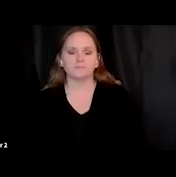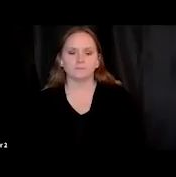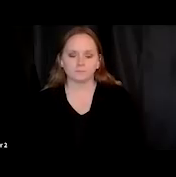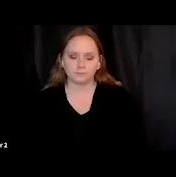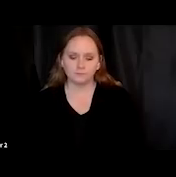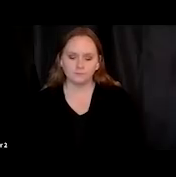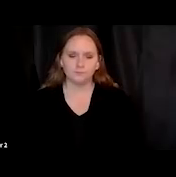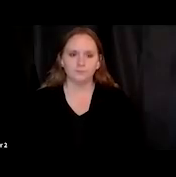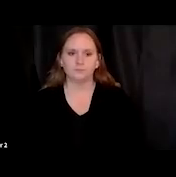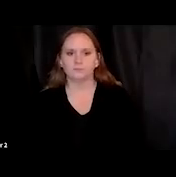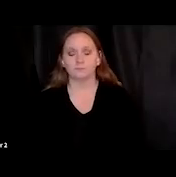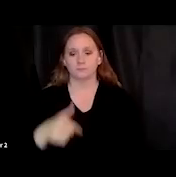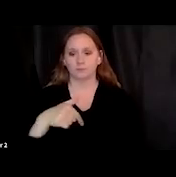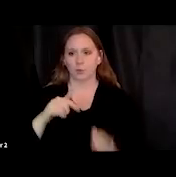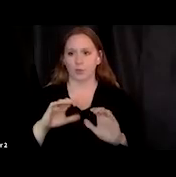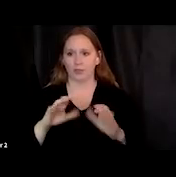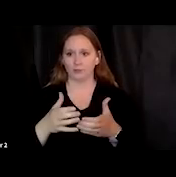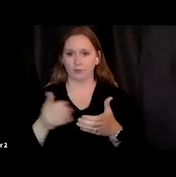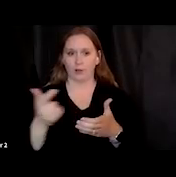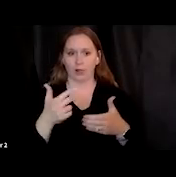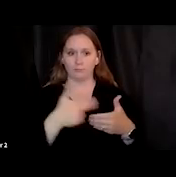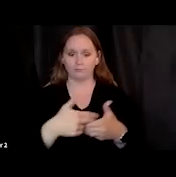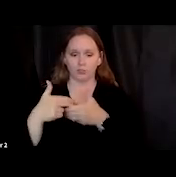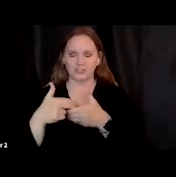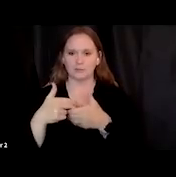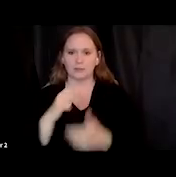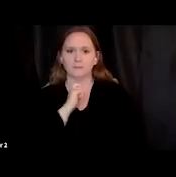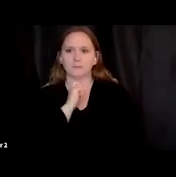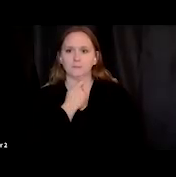So with this group, all participant lines will be muted. You won't be able to use your cameras today.